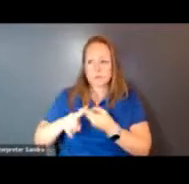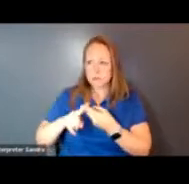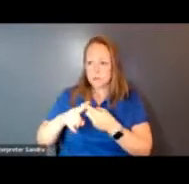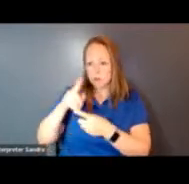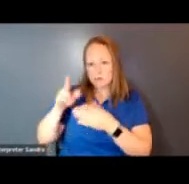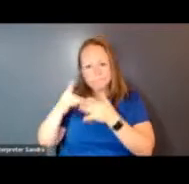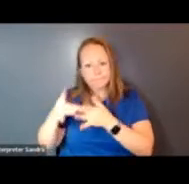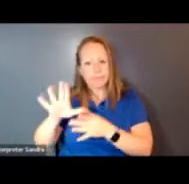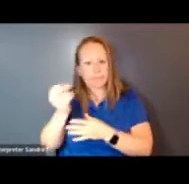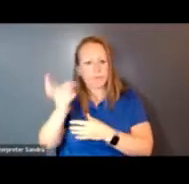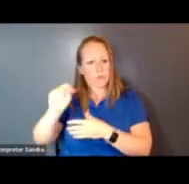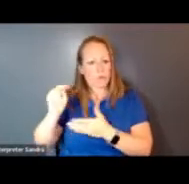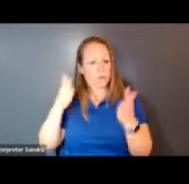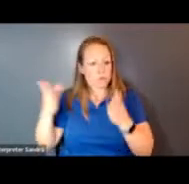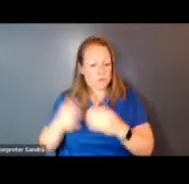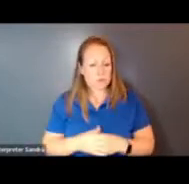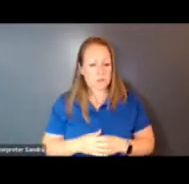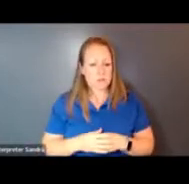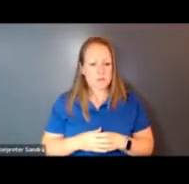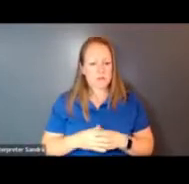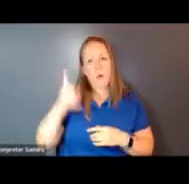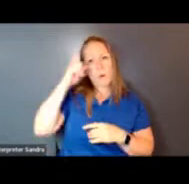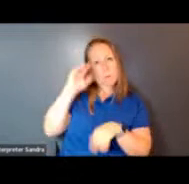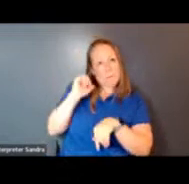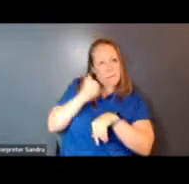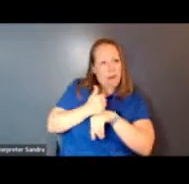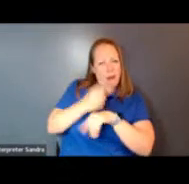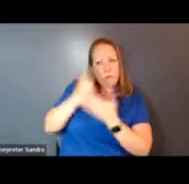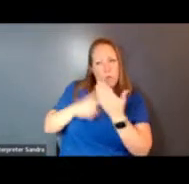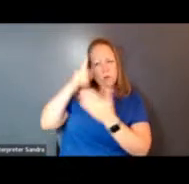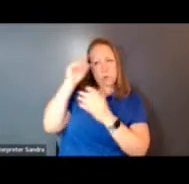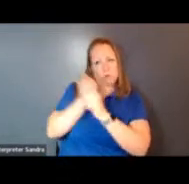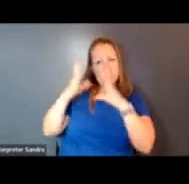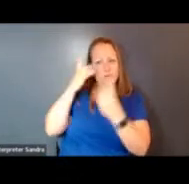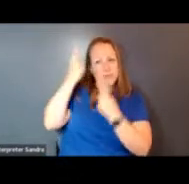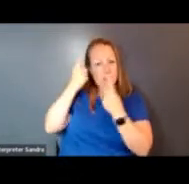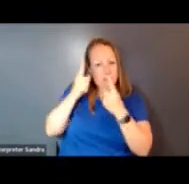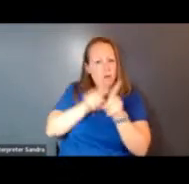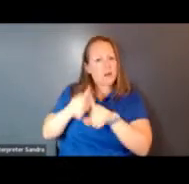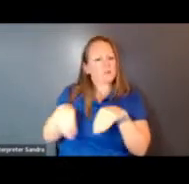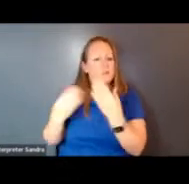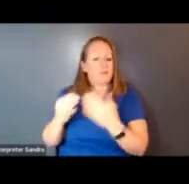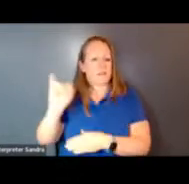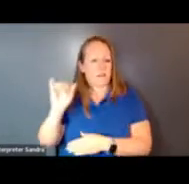the mindset. Some things to consider in the mindset of providing is a this is going to ideally be delivered by somebody